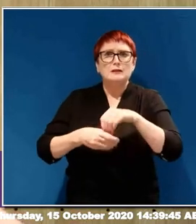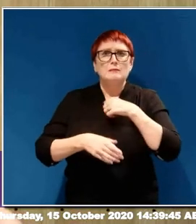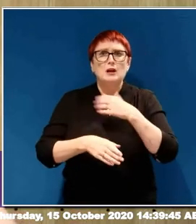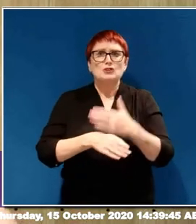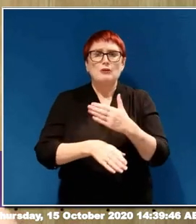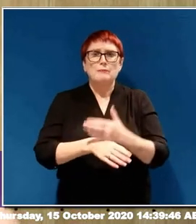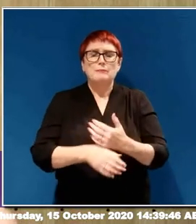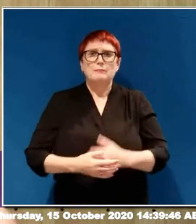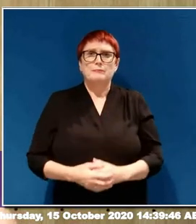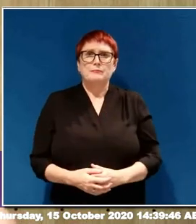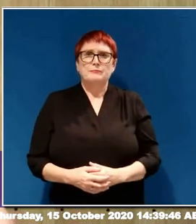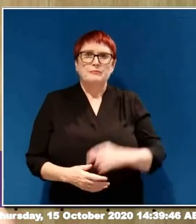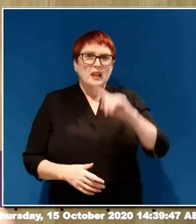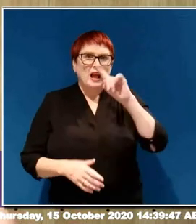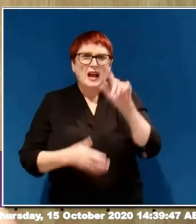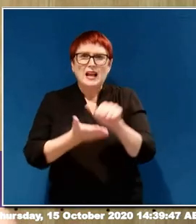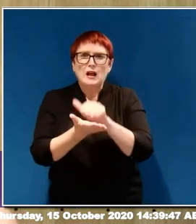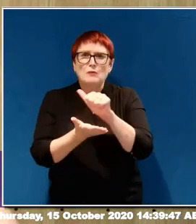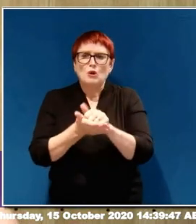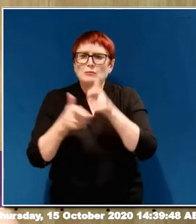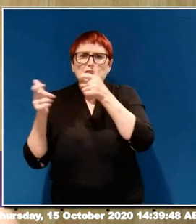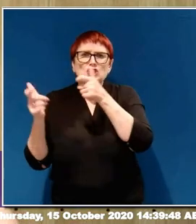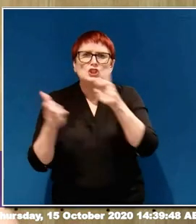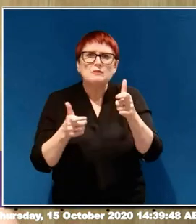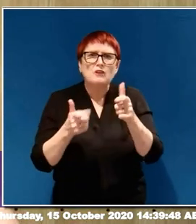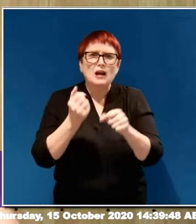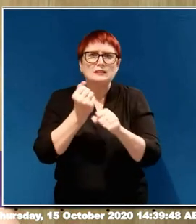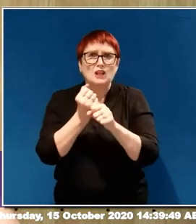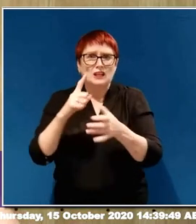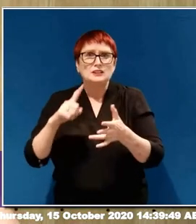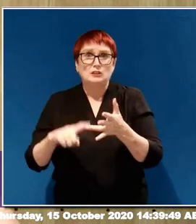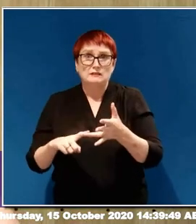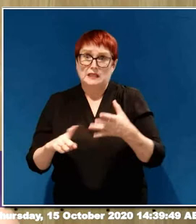The case management for the complex cases after exclusions took up about